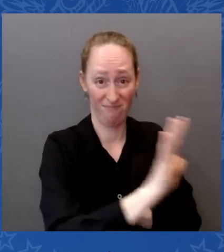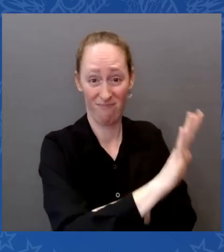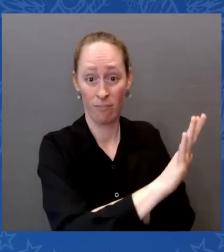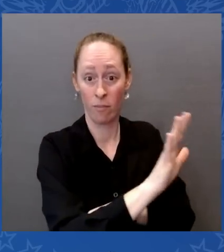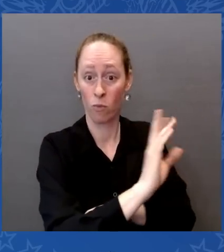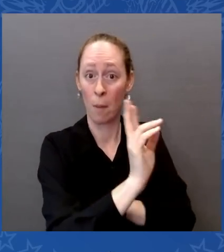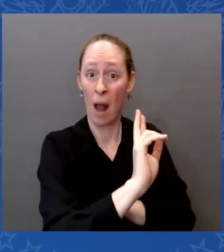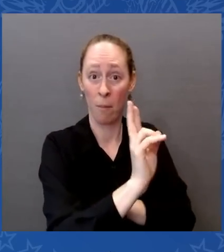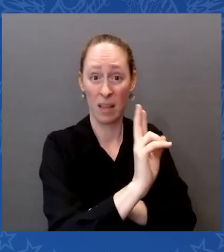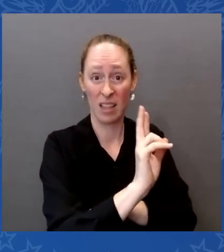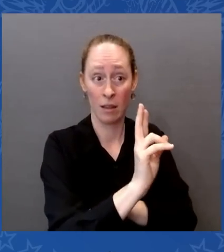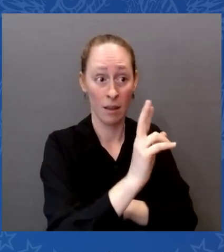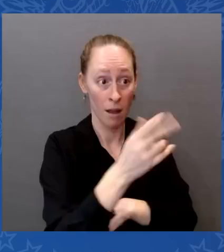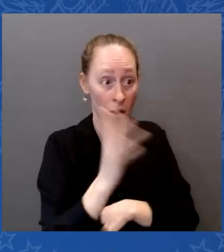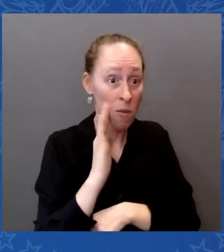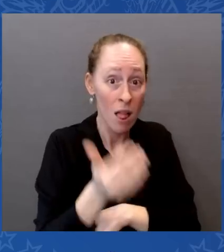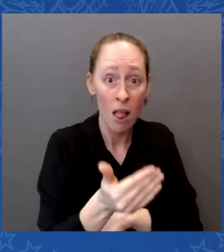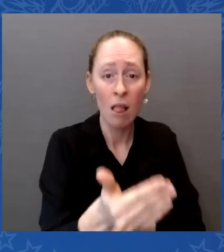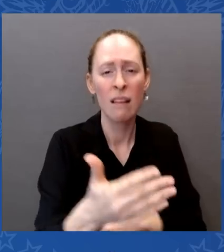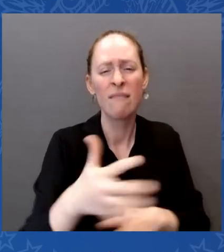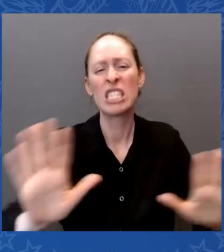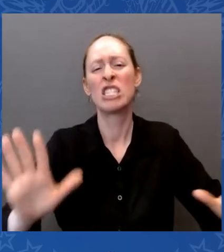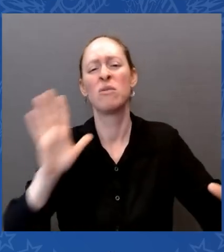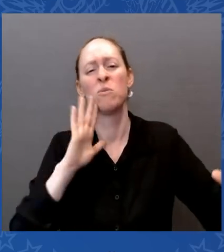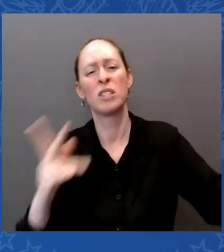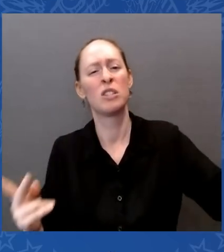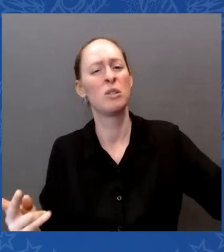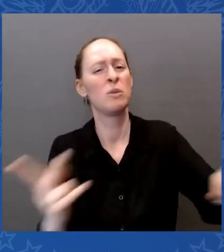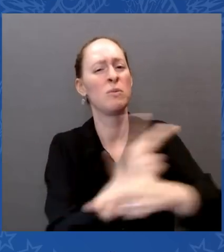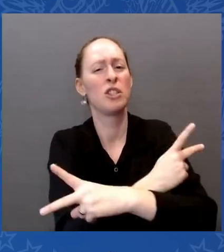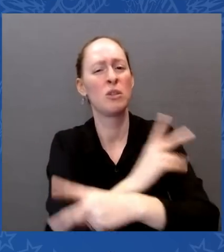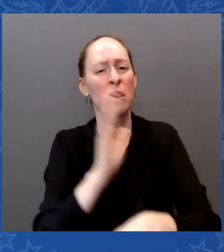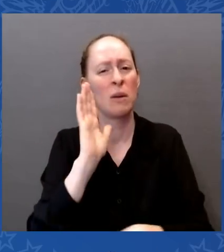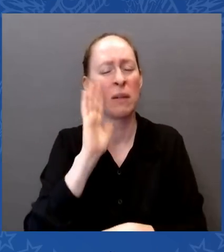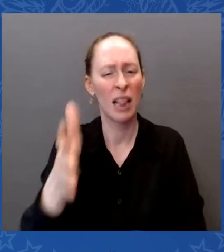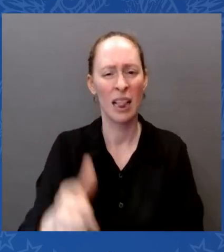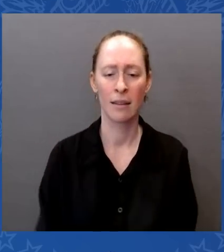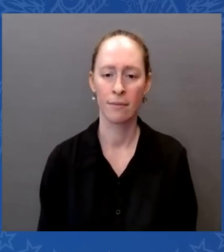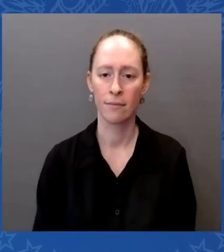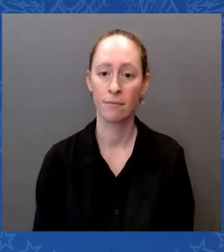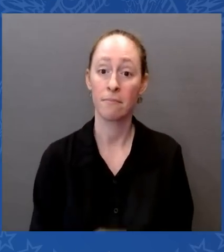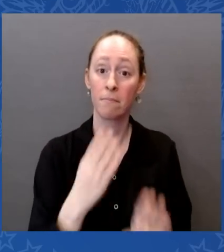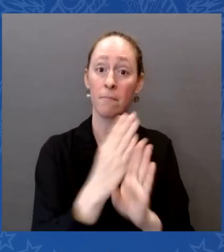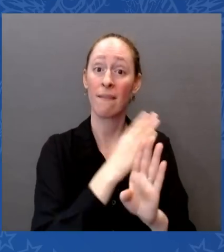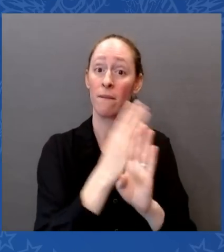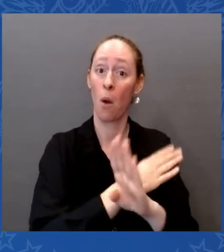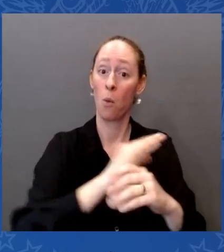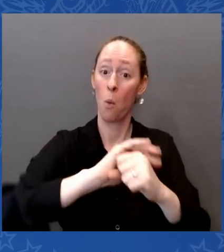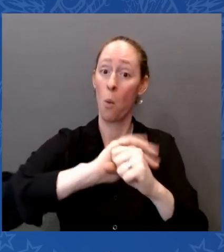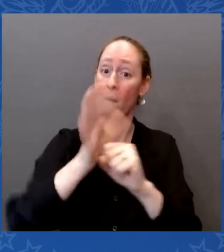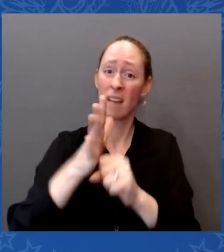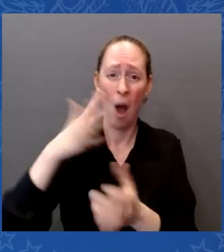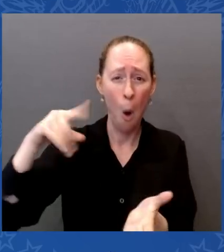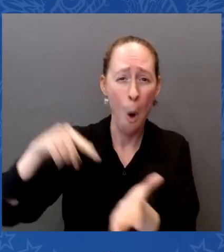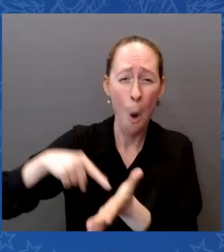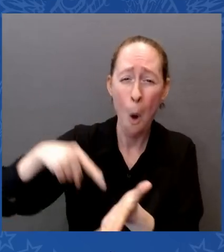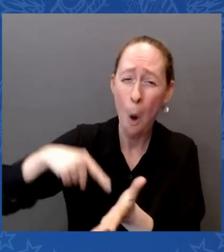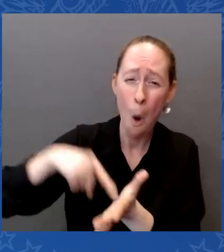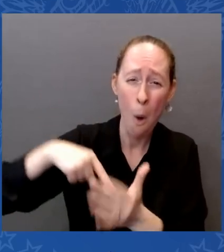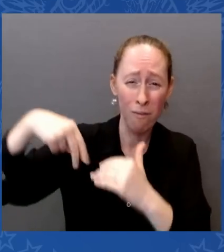the deficit ballooned by another $400 billion. They're the facts. And one big reason for that is Republicans